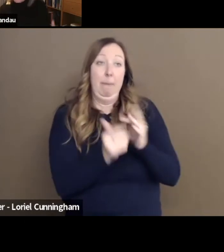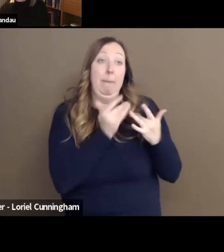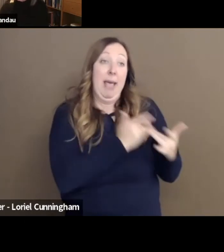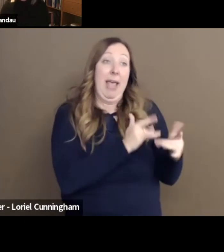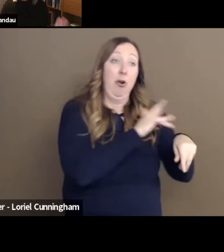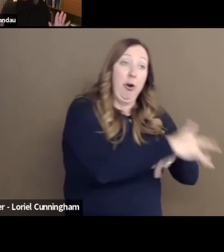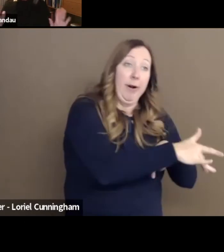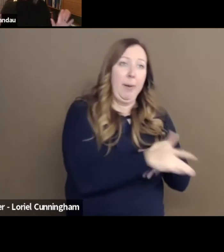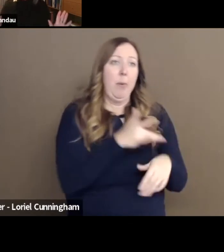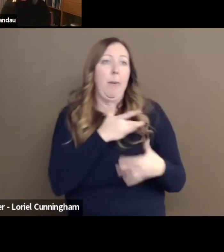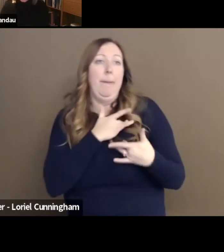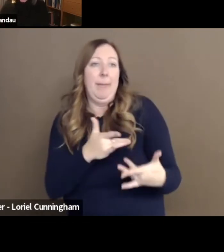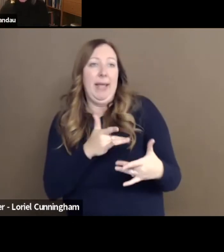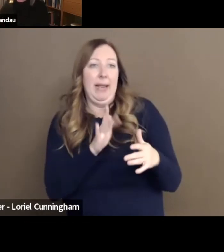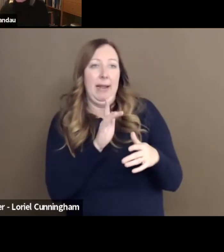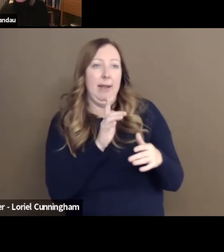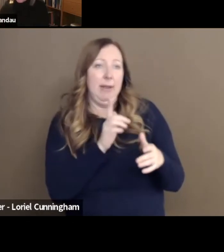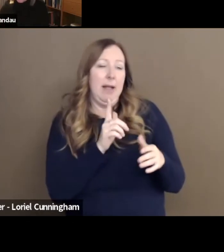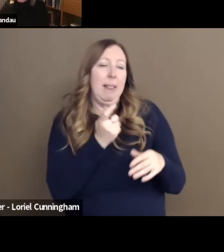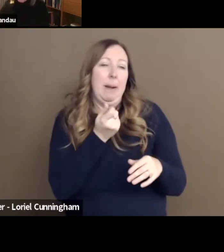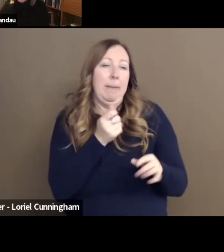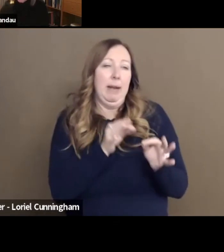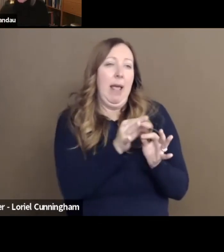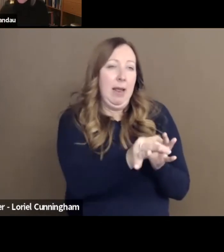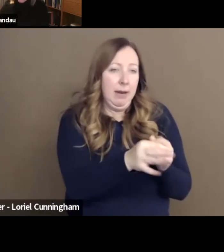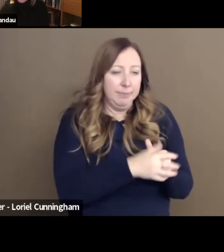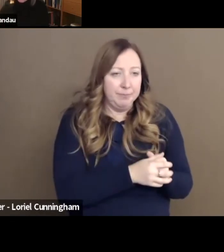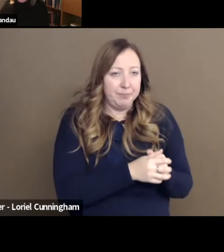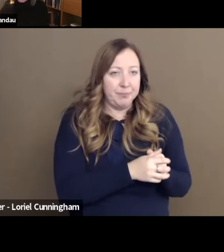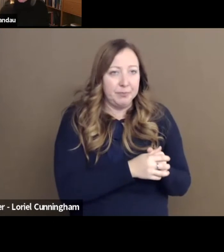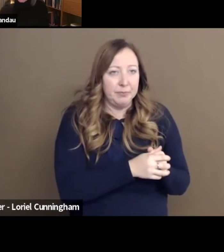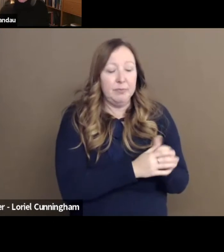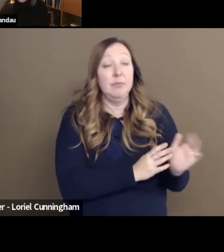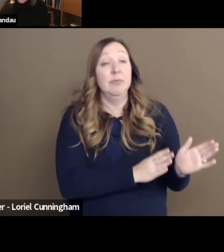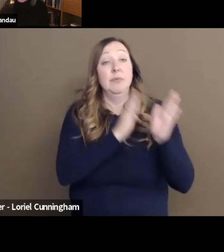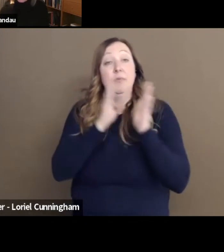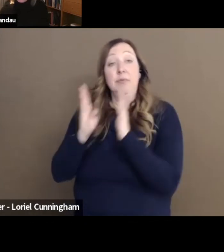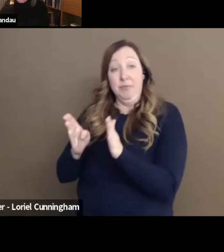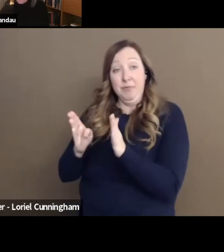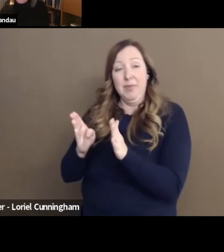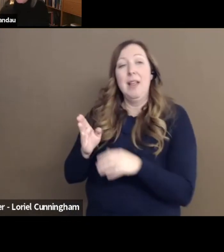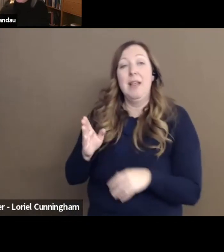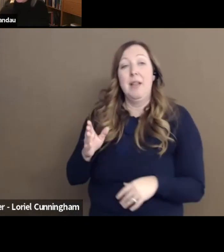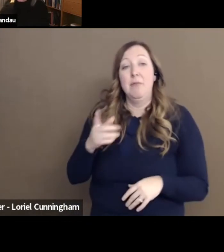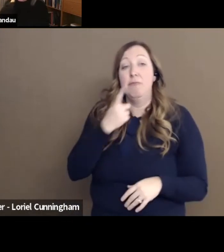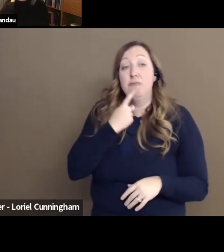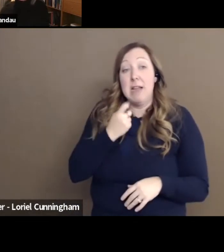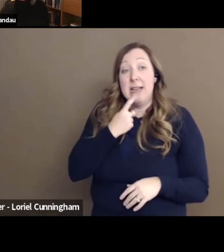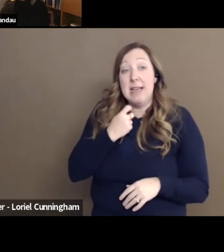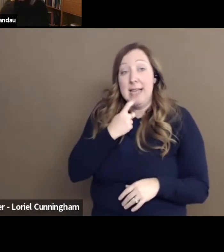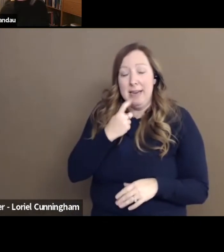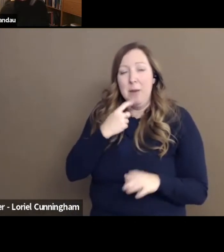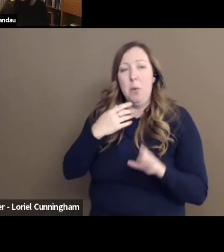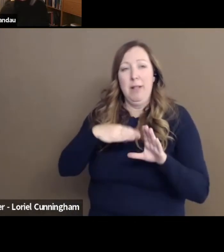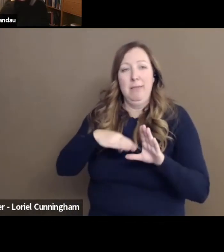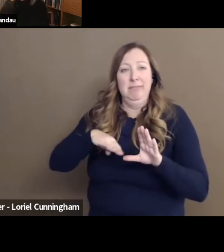skill although that's probably not the right way to view it and we could even change the slope of